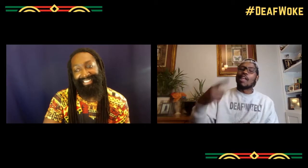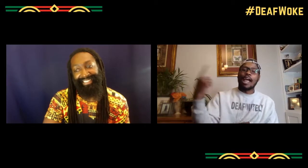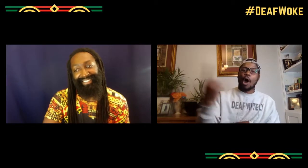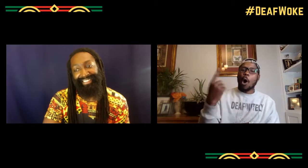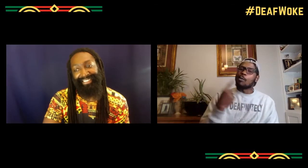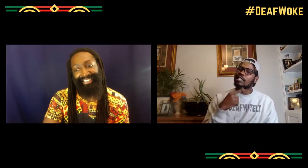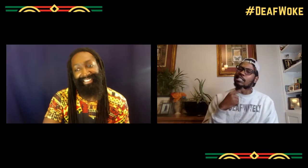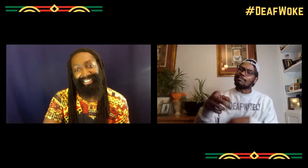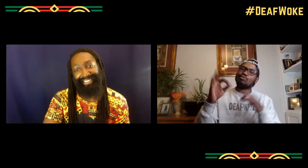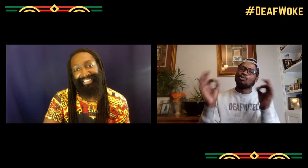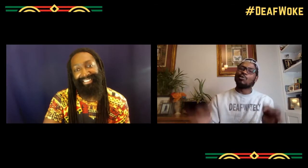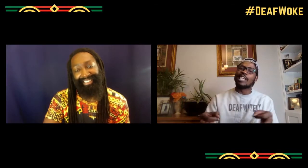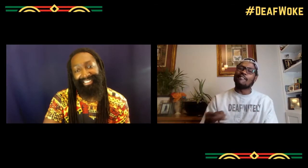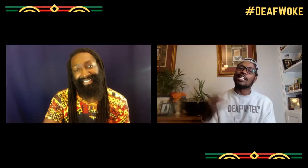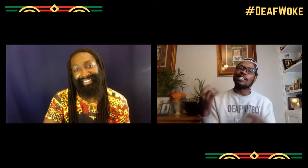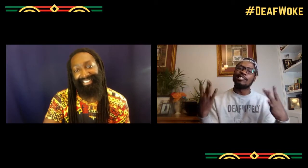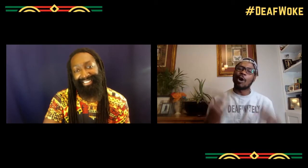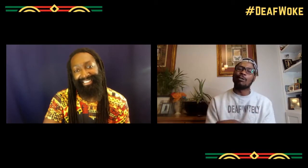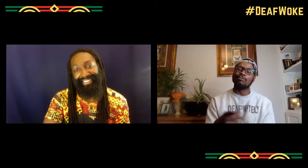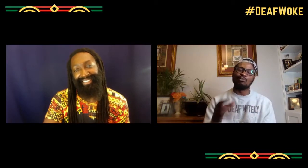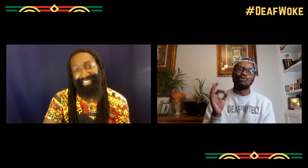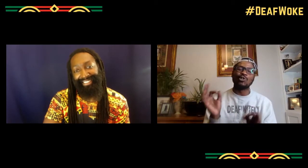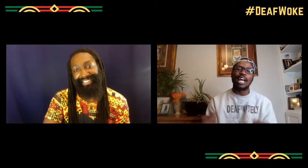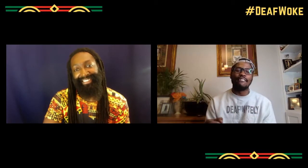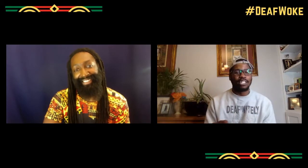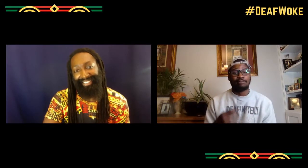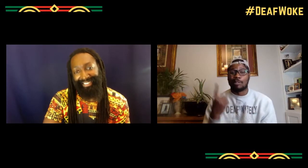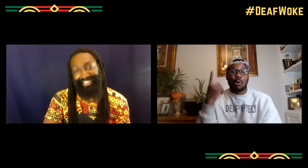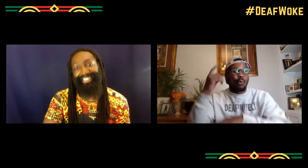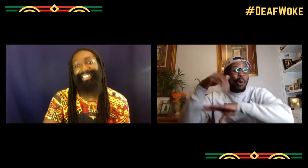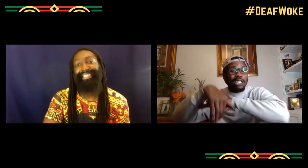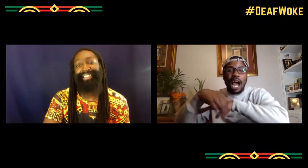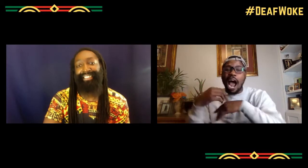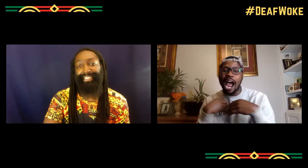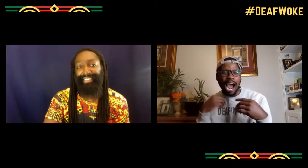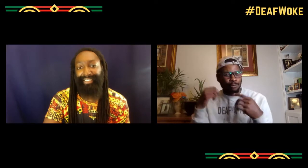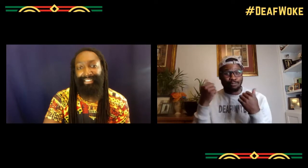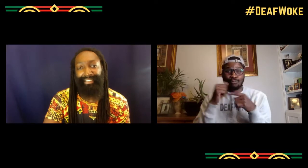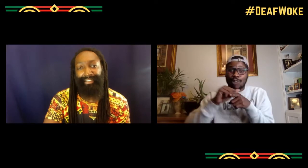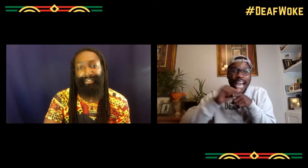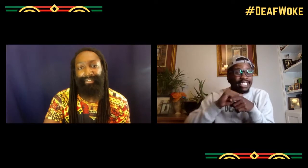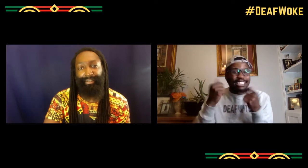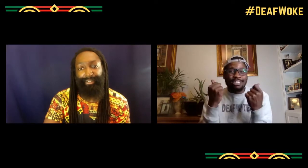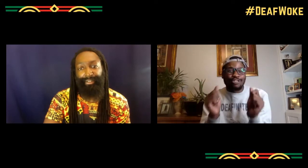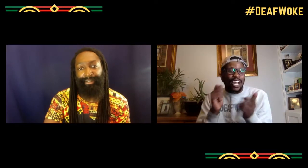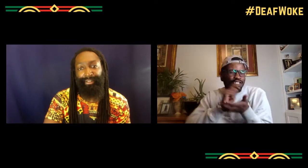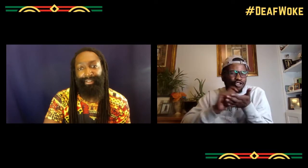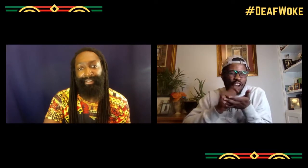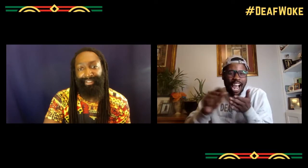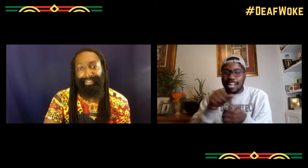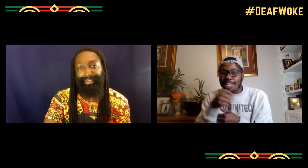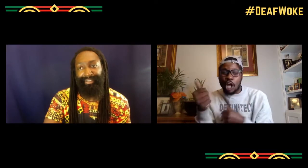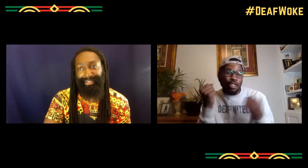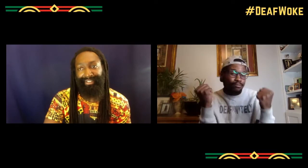and I was, I was just kind of writing. I was writing and it came in DEAFinitely Dope. One night I was practicing